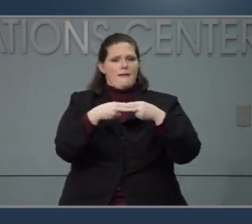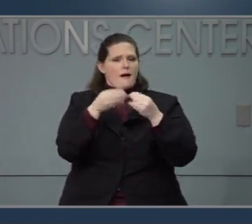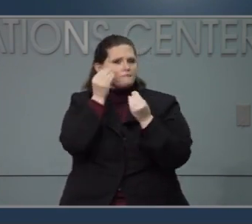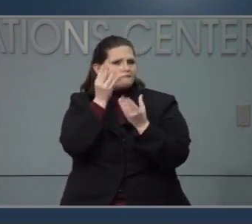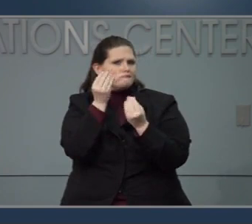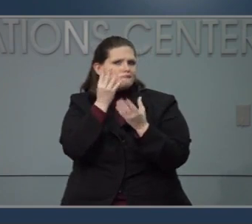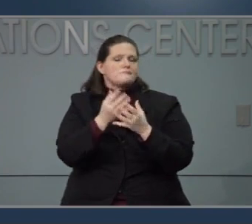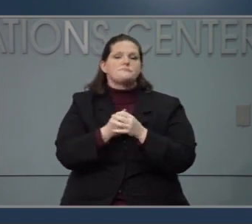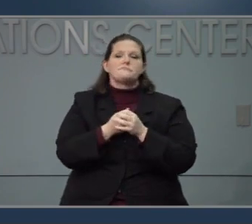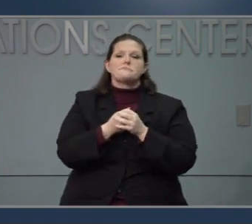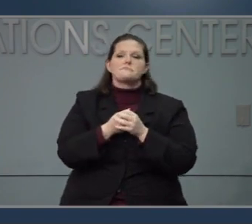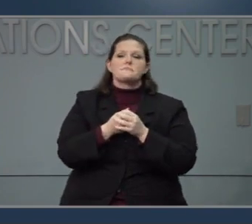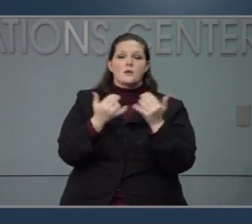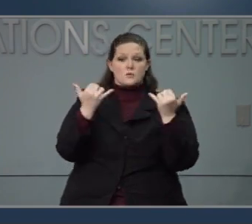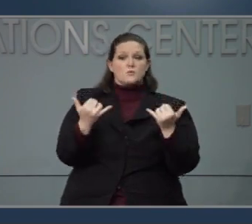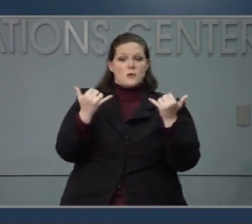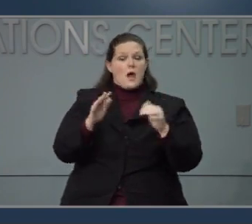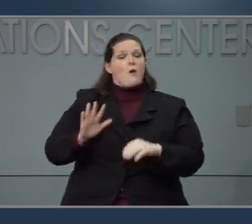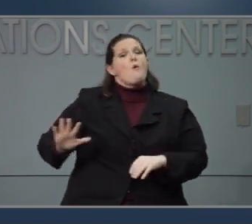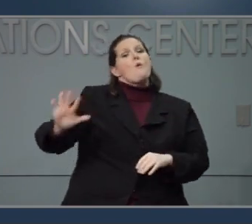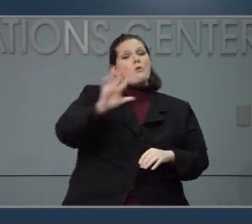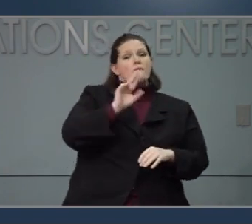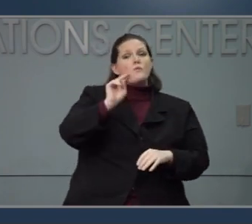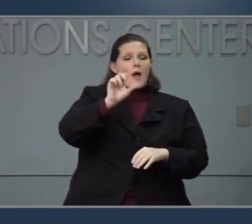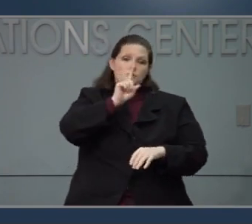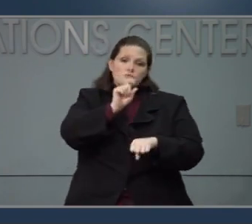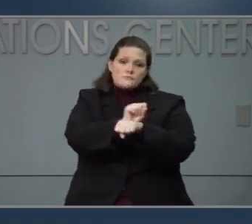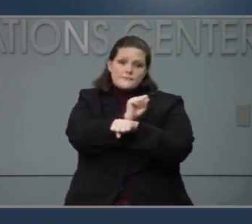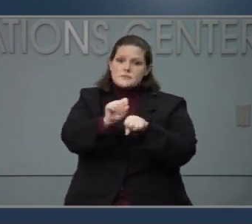I WILL WALK YOU THROUGH THE DETAILS.